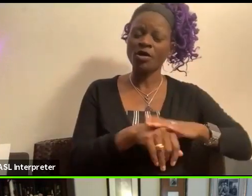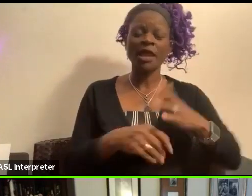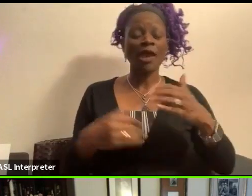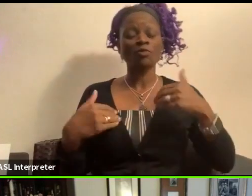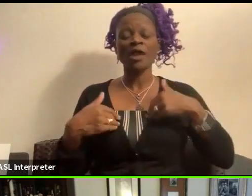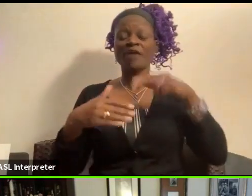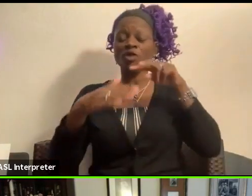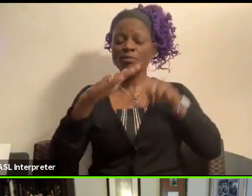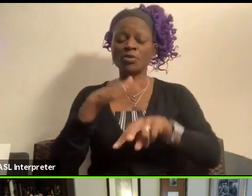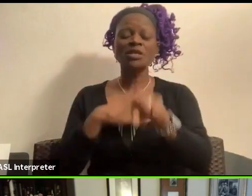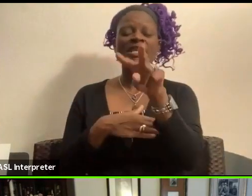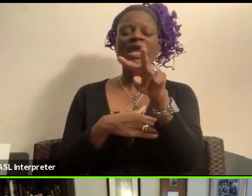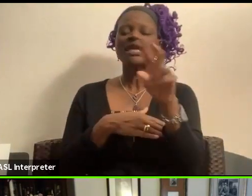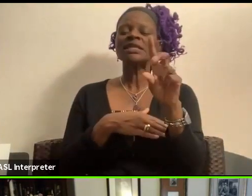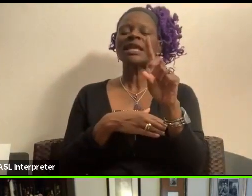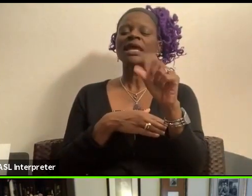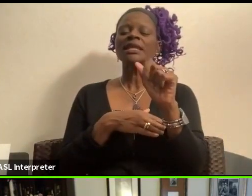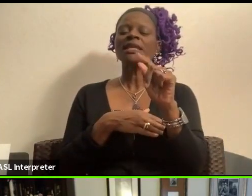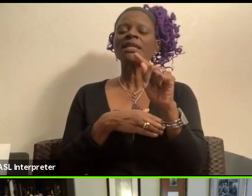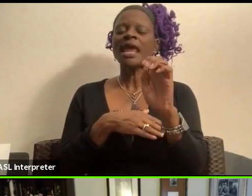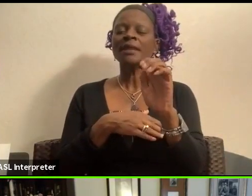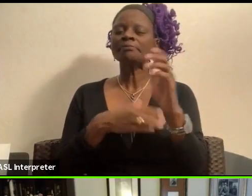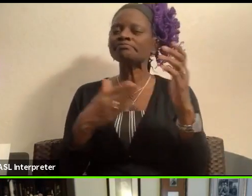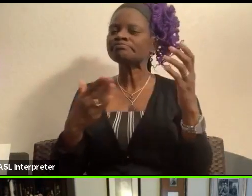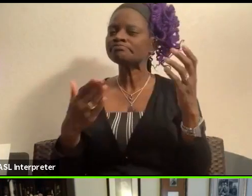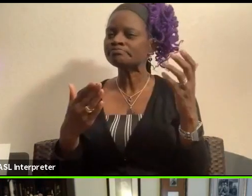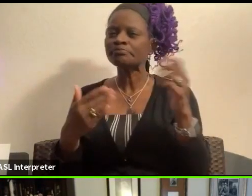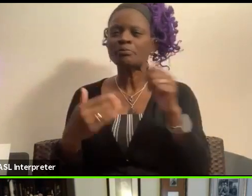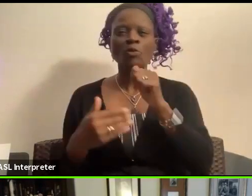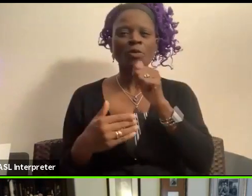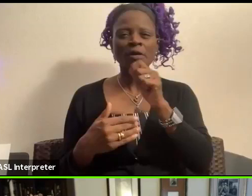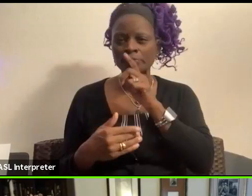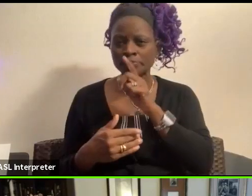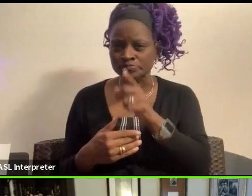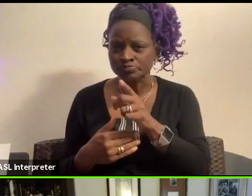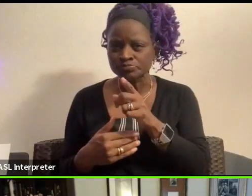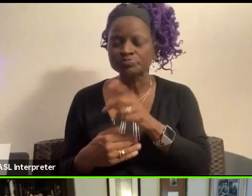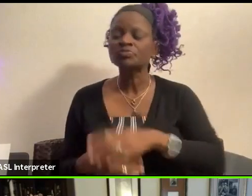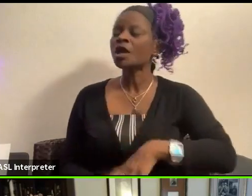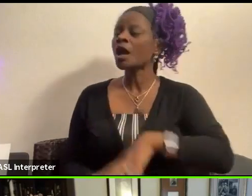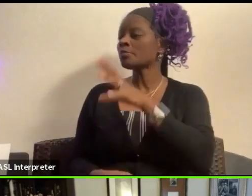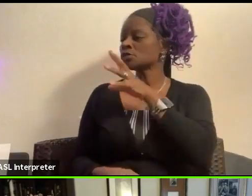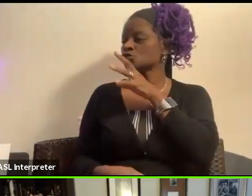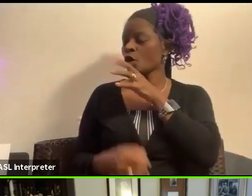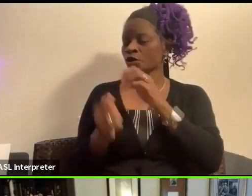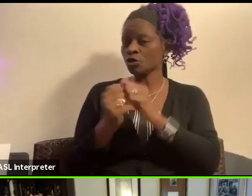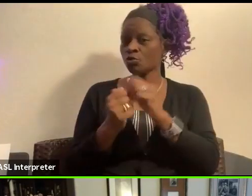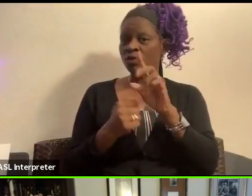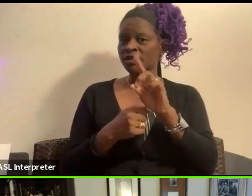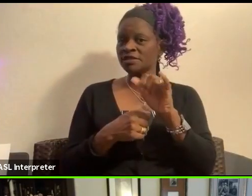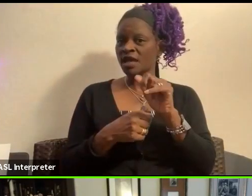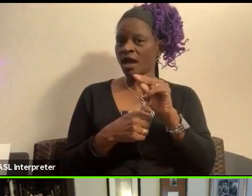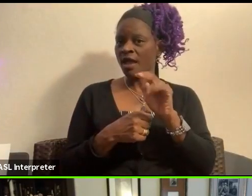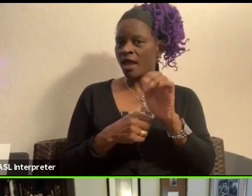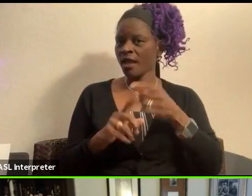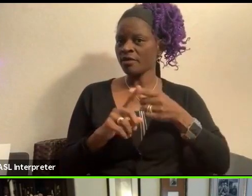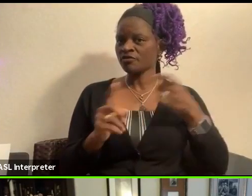But I know, for example, talking to Diane Kitamura from Santa Rosa City Schools.